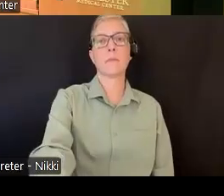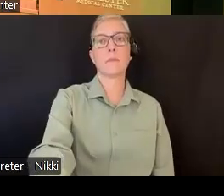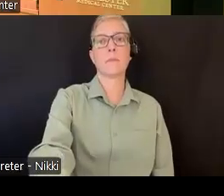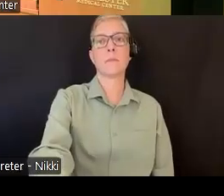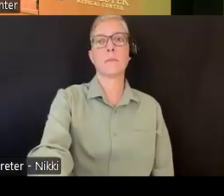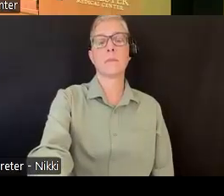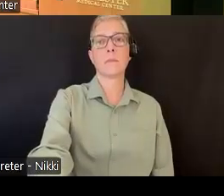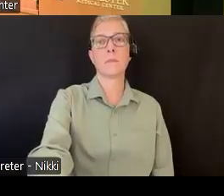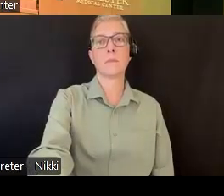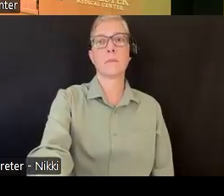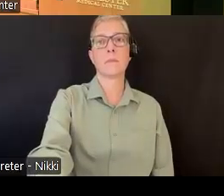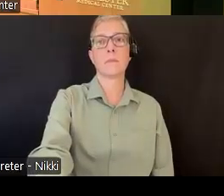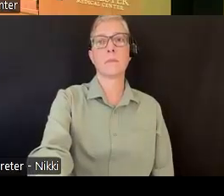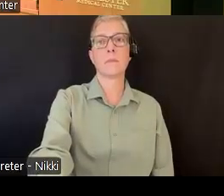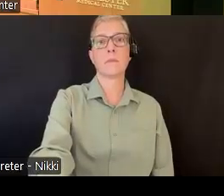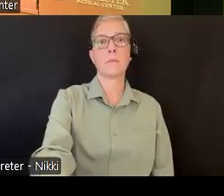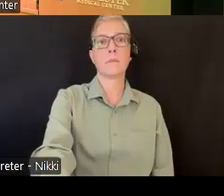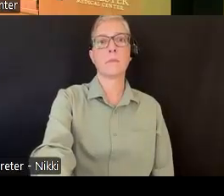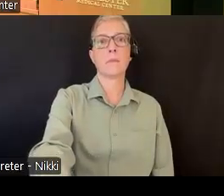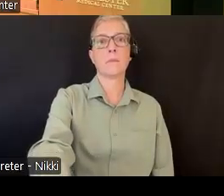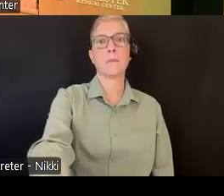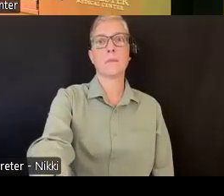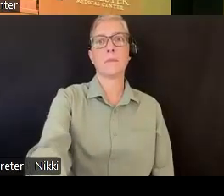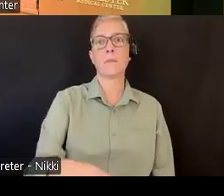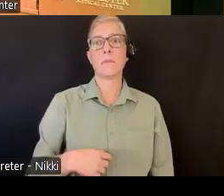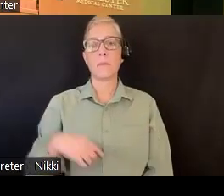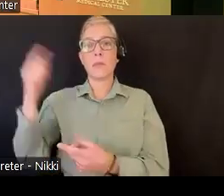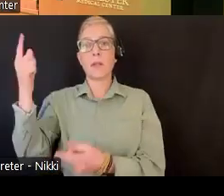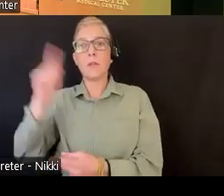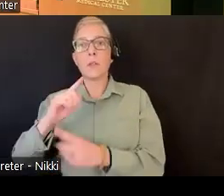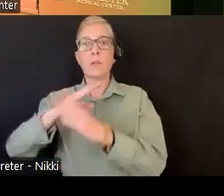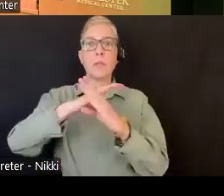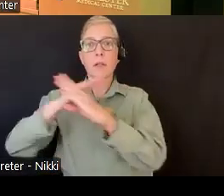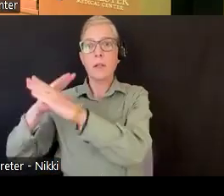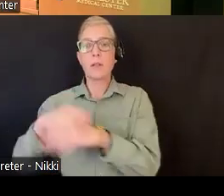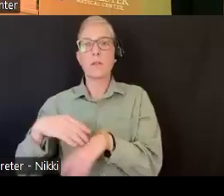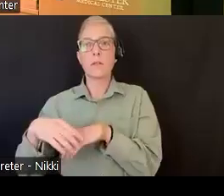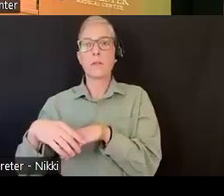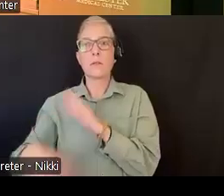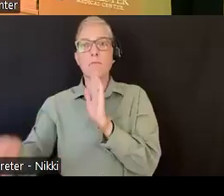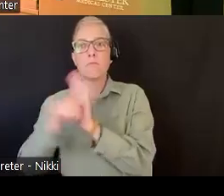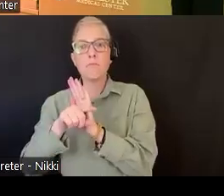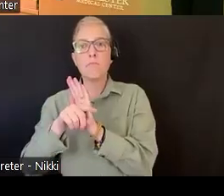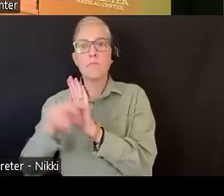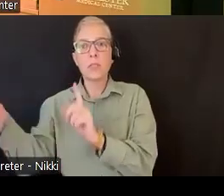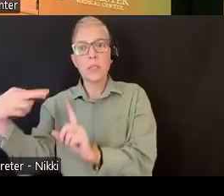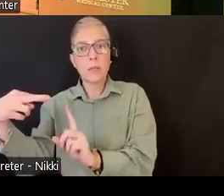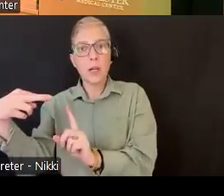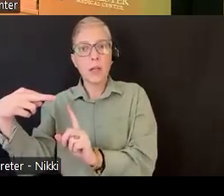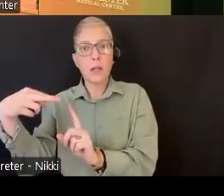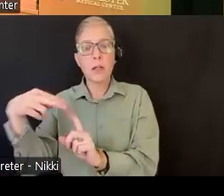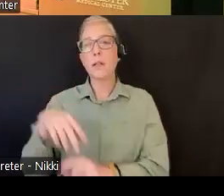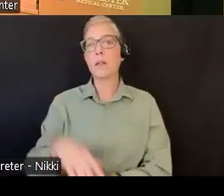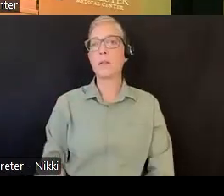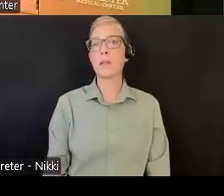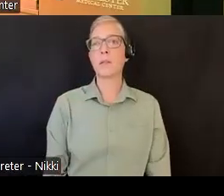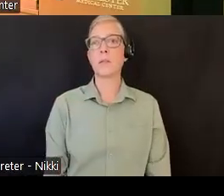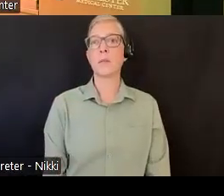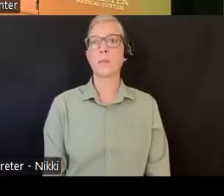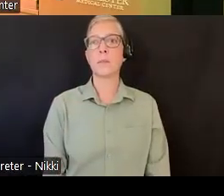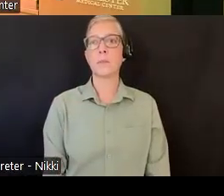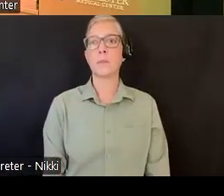Yeah. So kind of decreasing barriers or Yeah. stigma or other things like that. Yeah. Yeah.